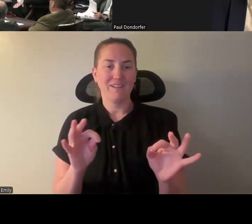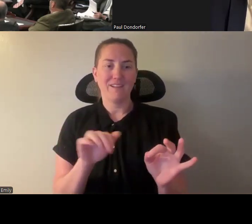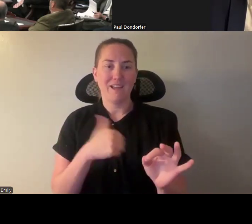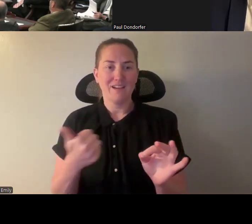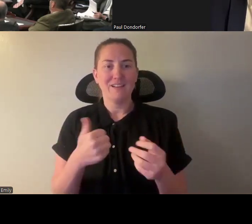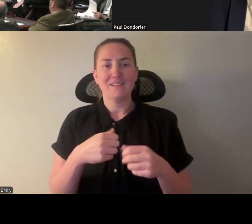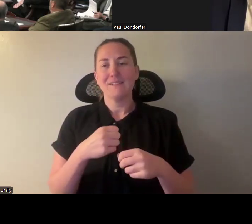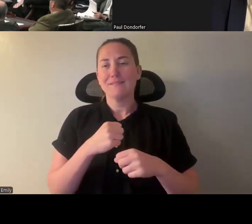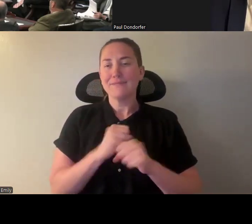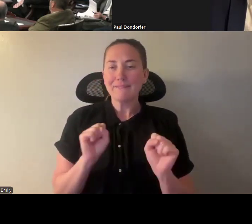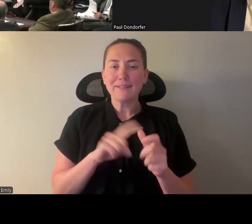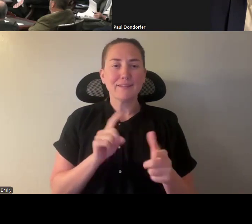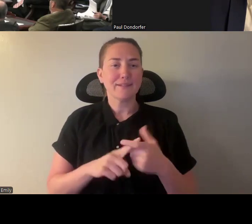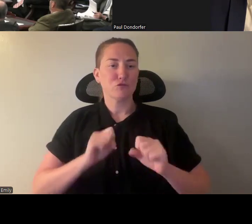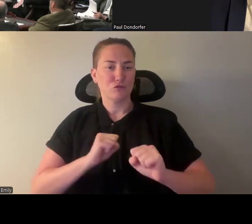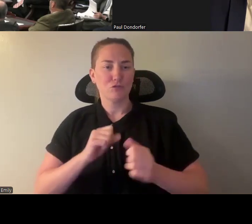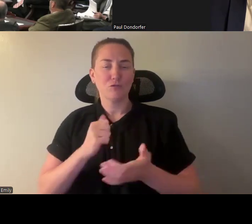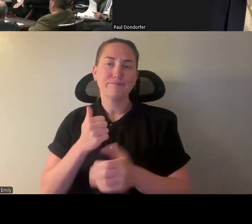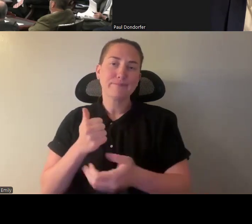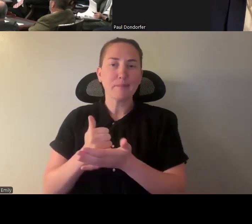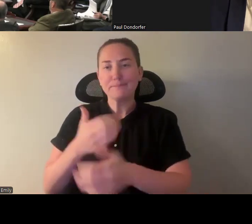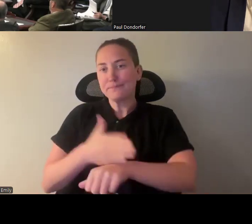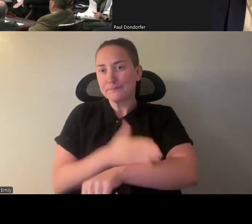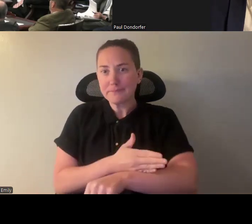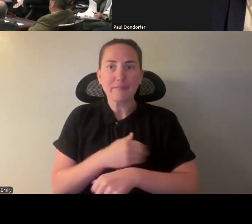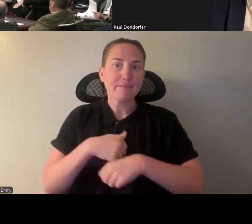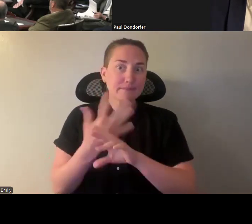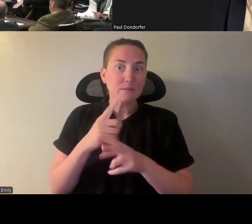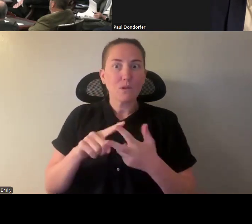security features to enhance our phone and video services So we're now required to pay secures for